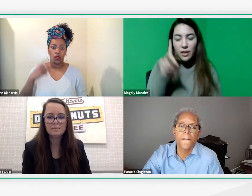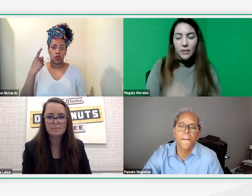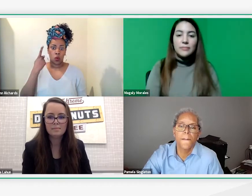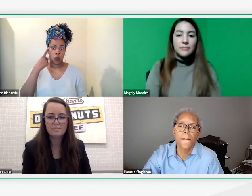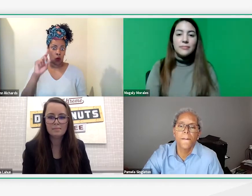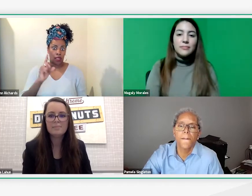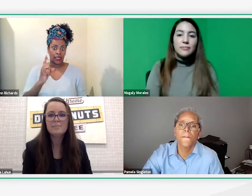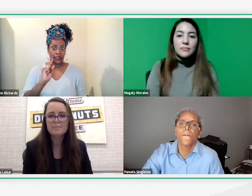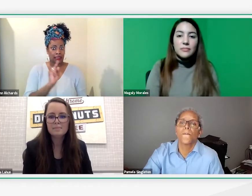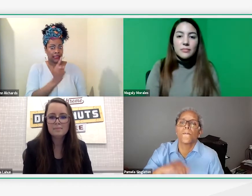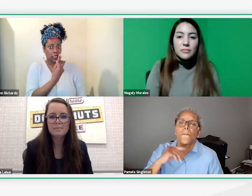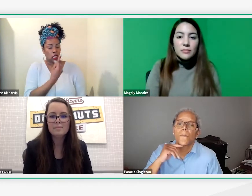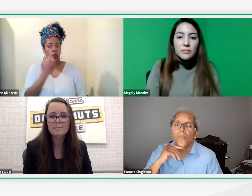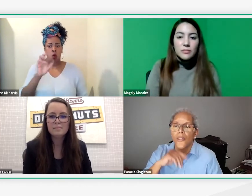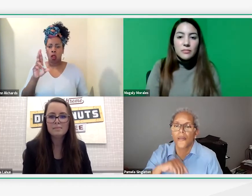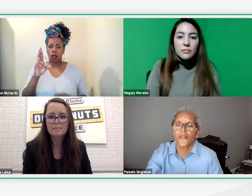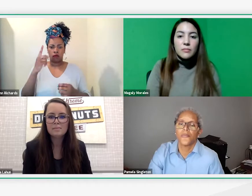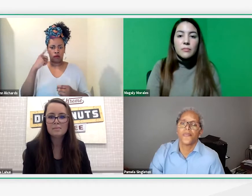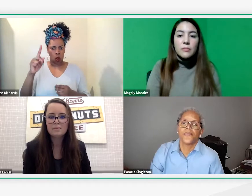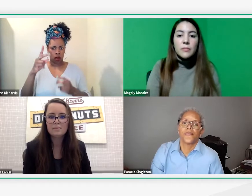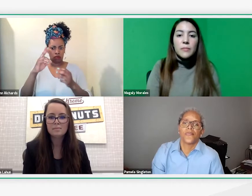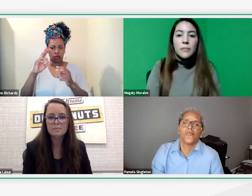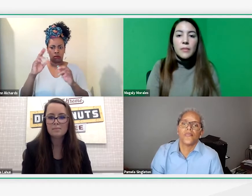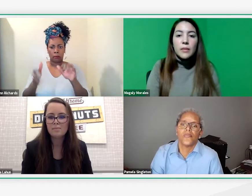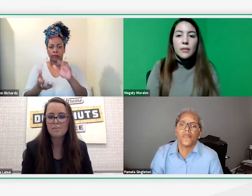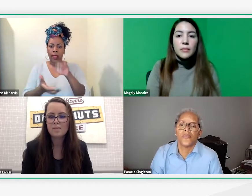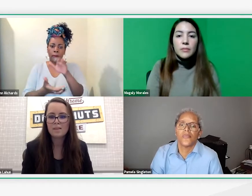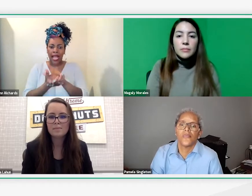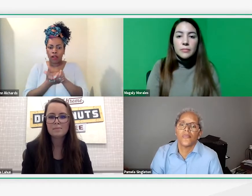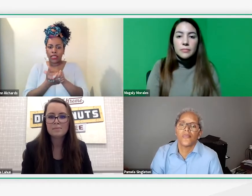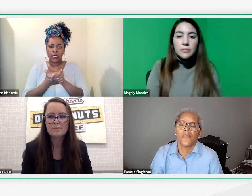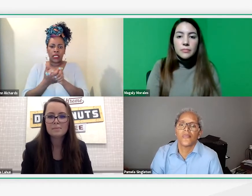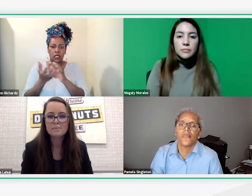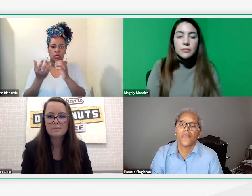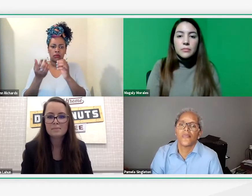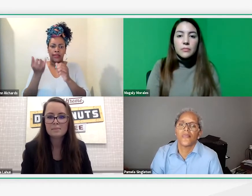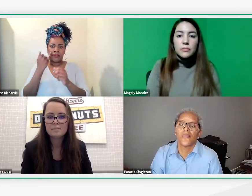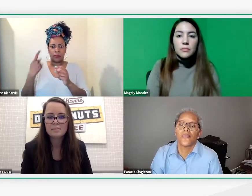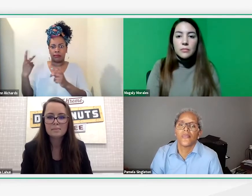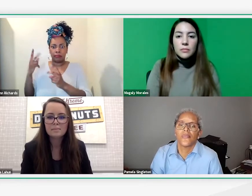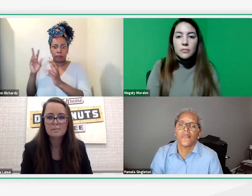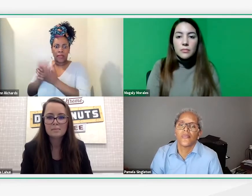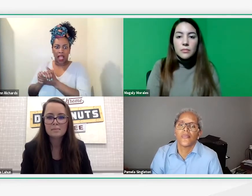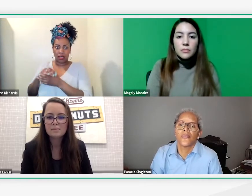deducted from you while you're working. >>ROXANN RICHARDS: So, if I'm married,